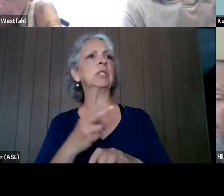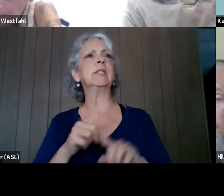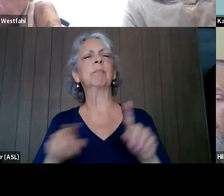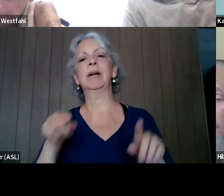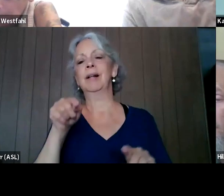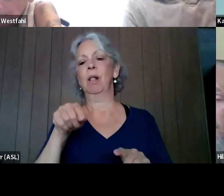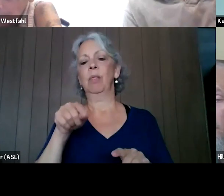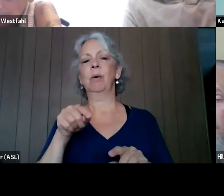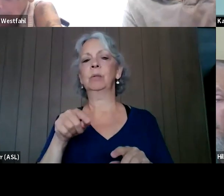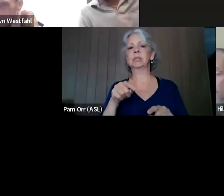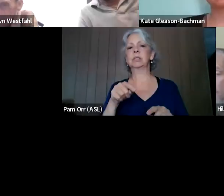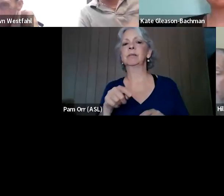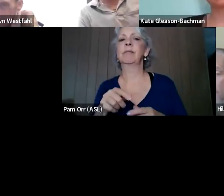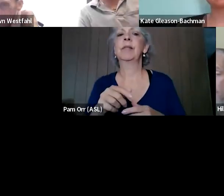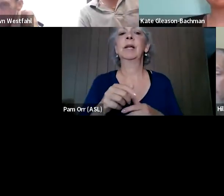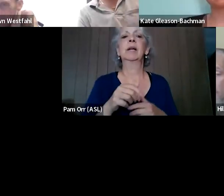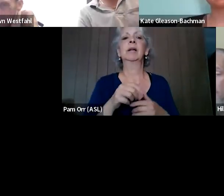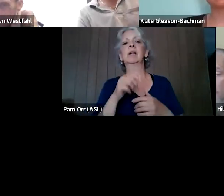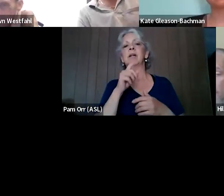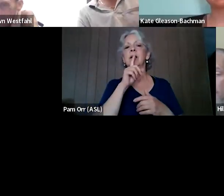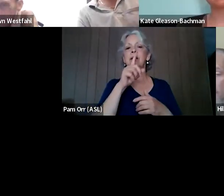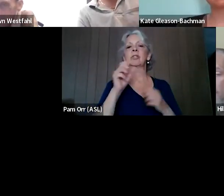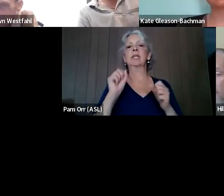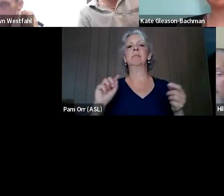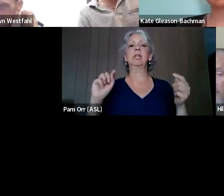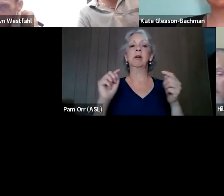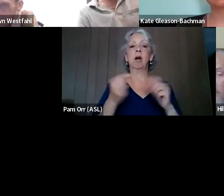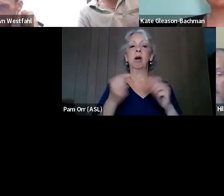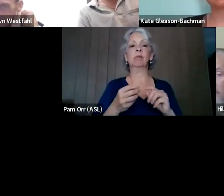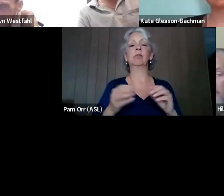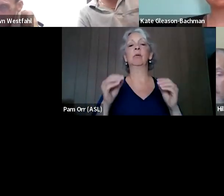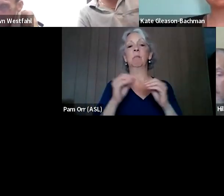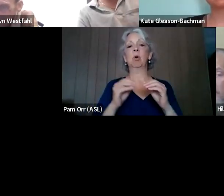unless you actually have an order because they can actually do more harm than good and that's what's just really important to use.